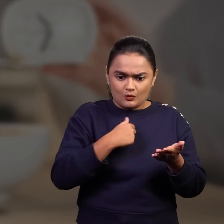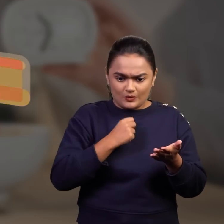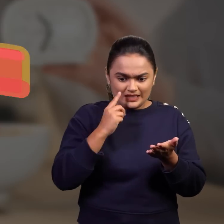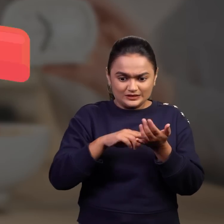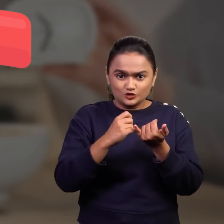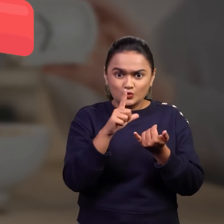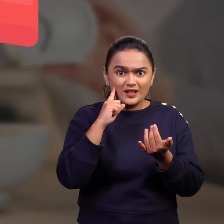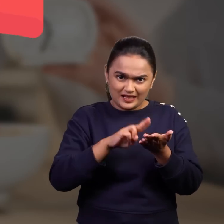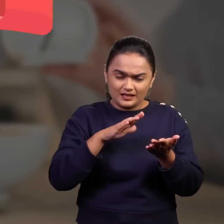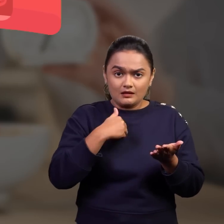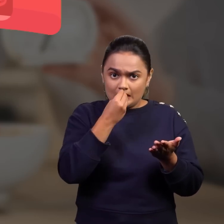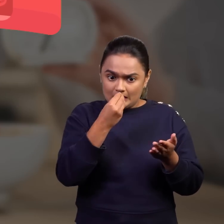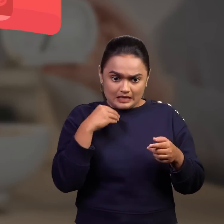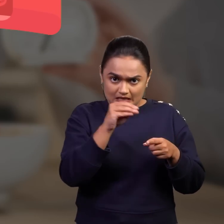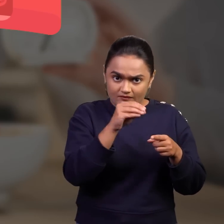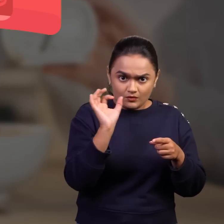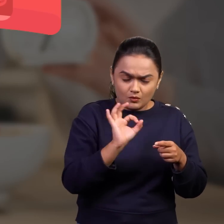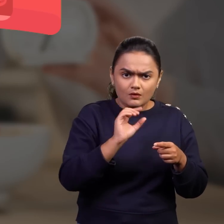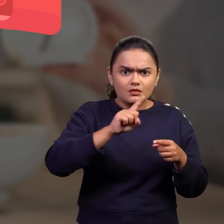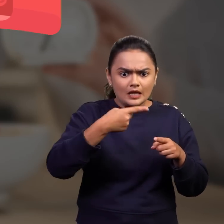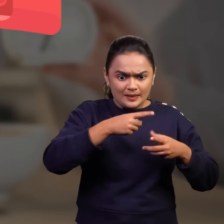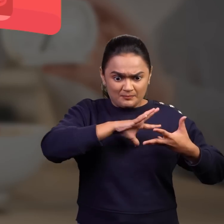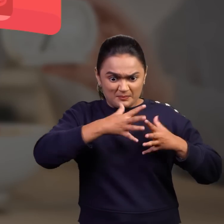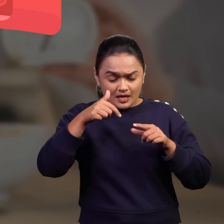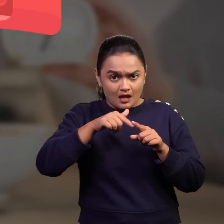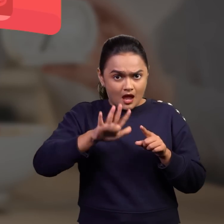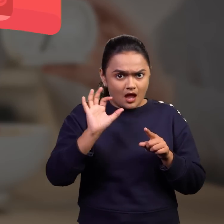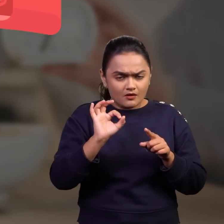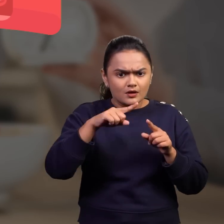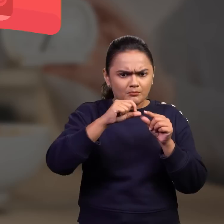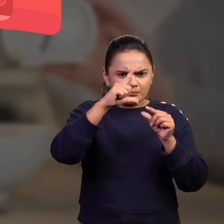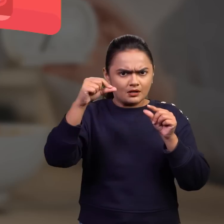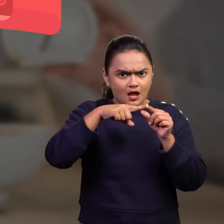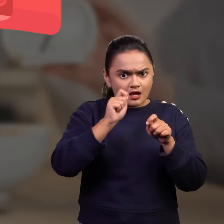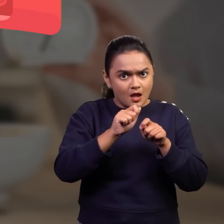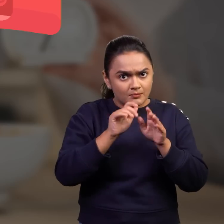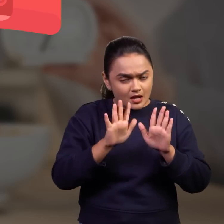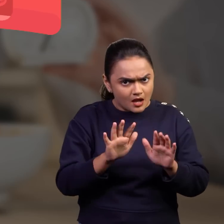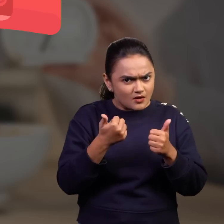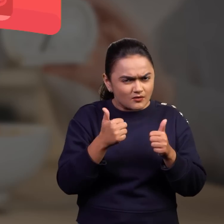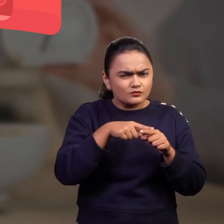whether insulin is being produced even when fasting. In other words, is our pancreas functioning properly?